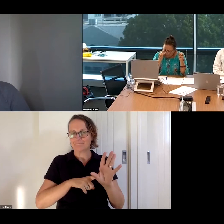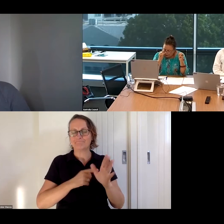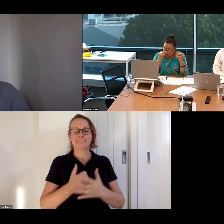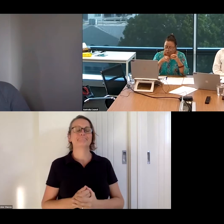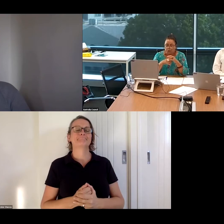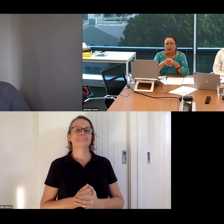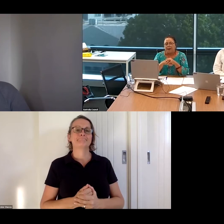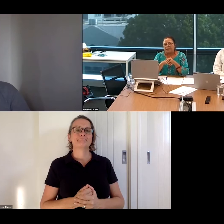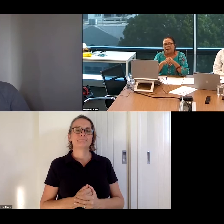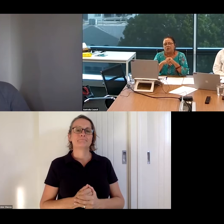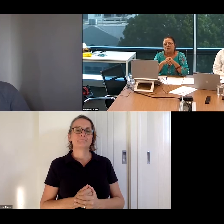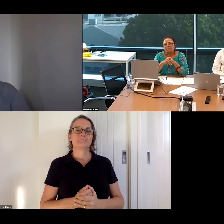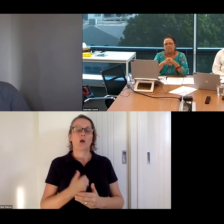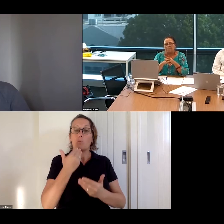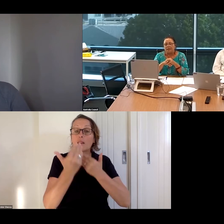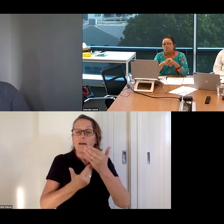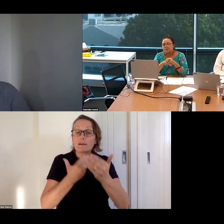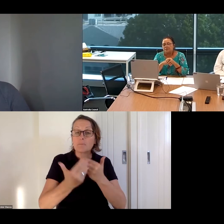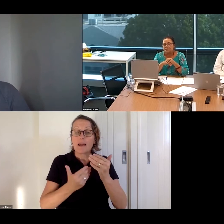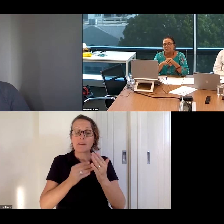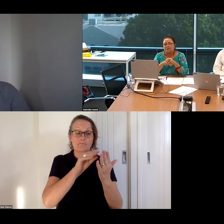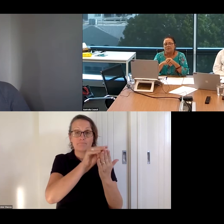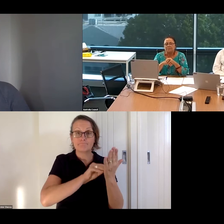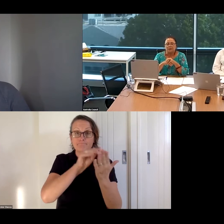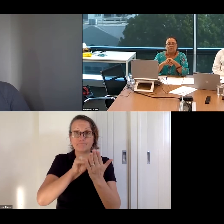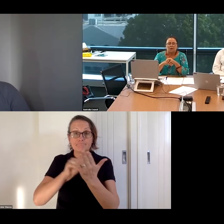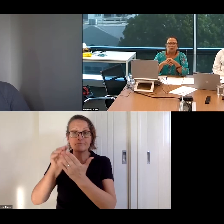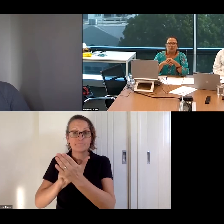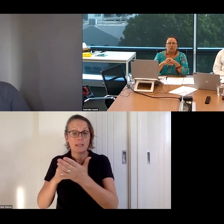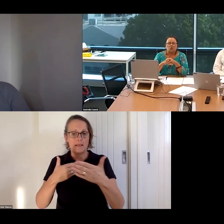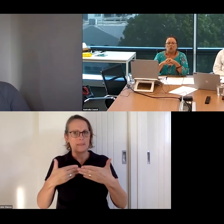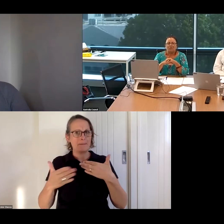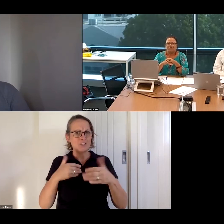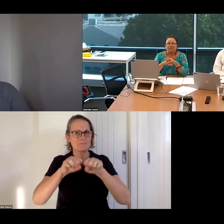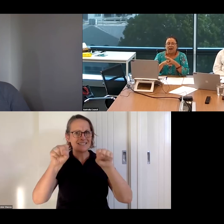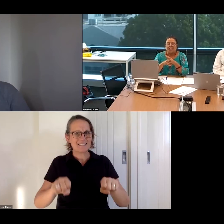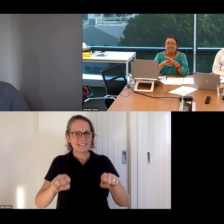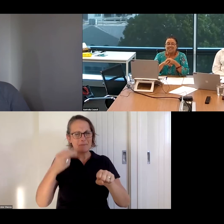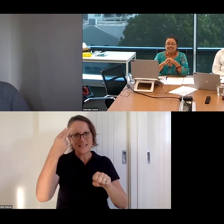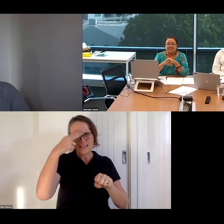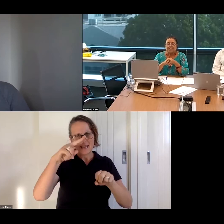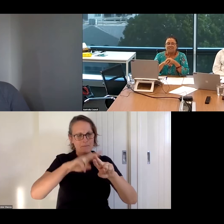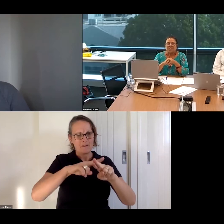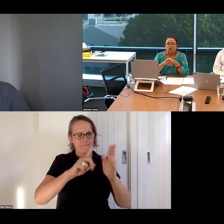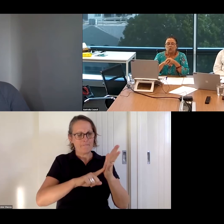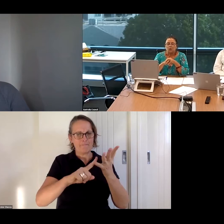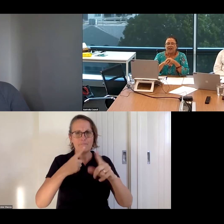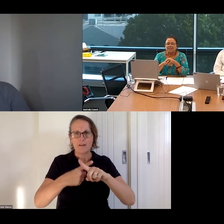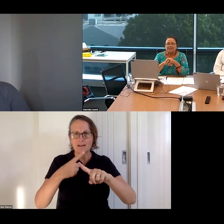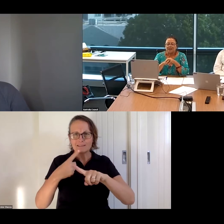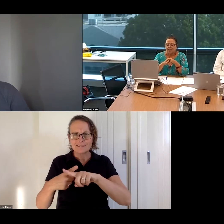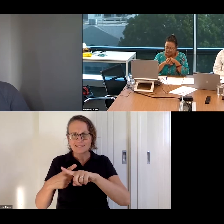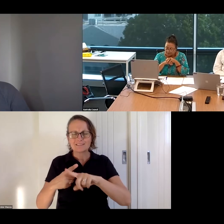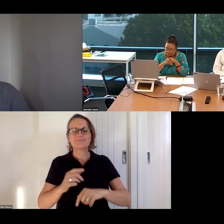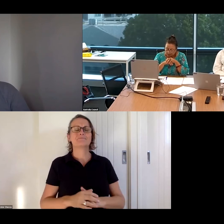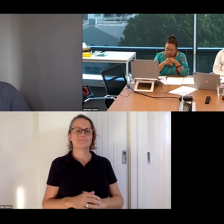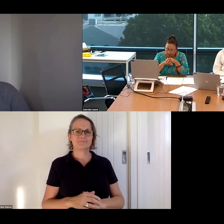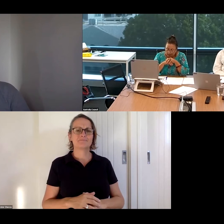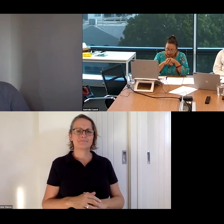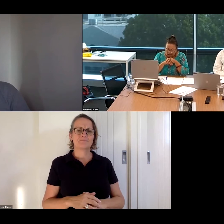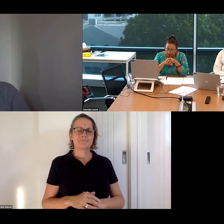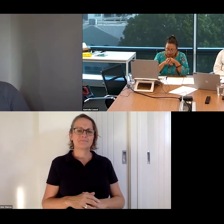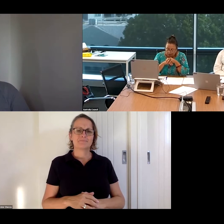to go through our application management system which is called Fluxx - F l u x x. We're going